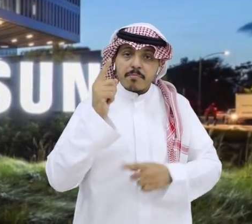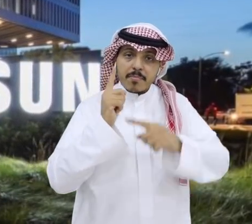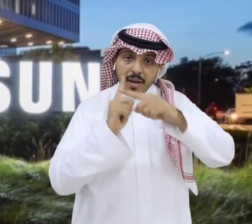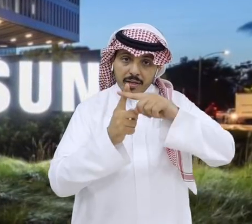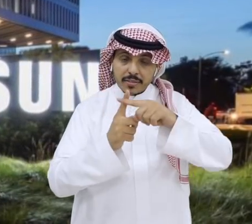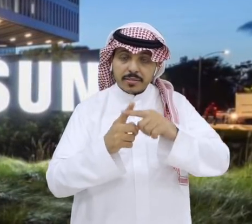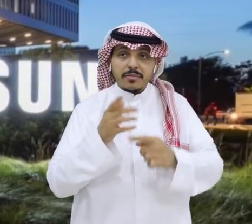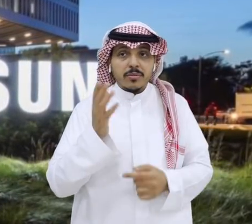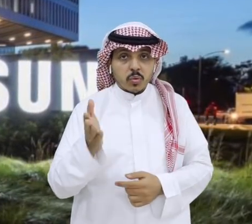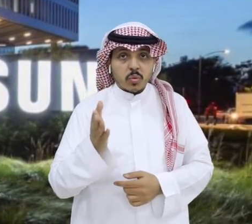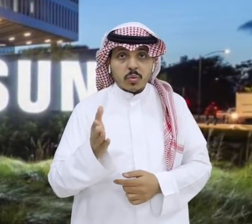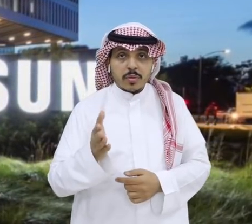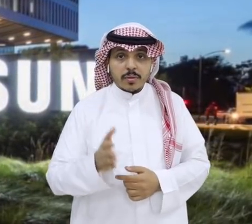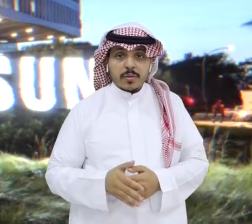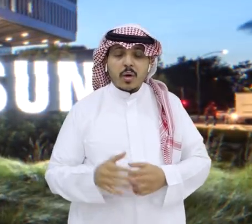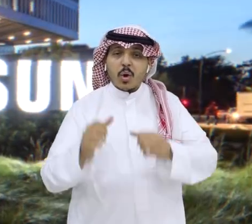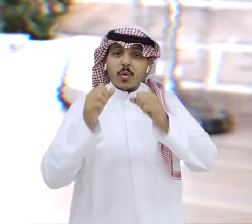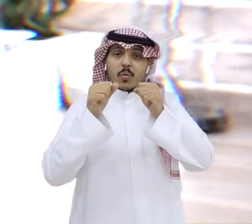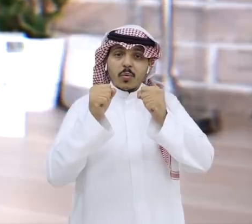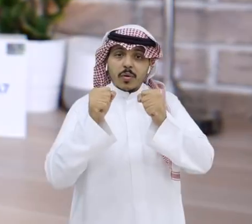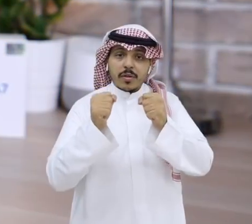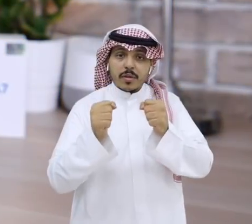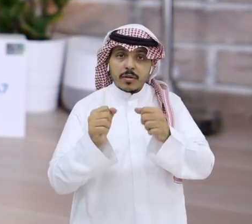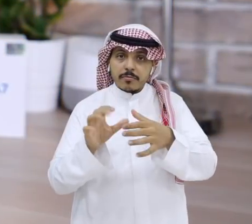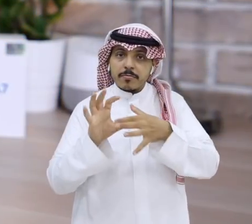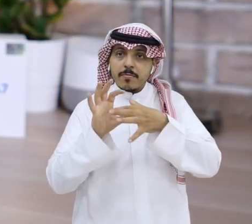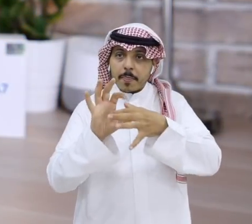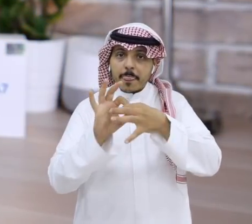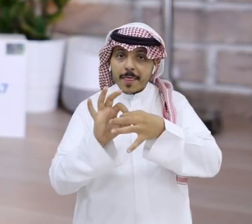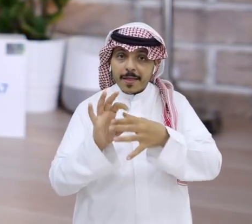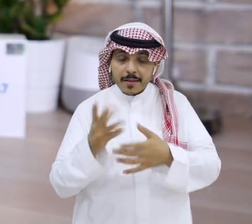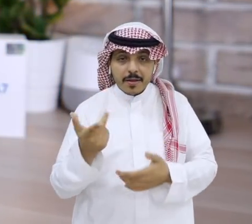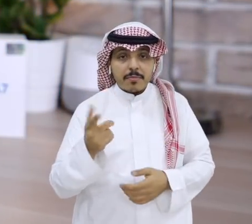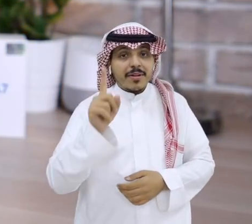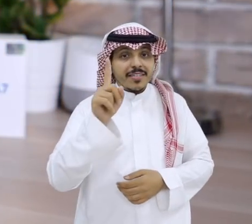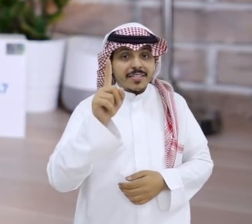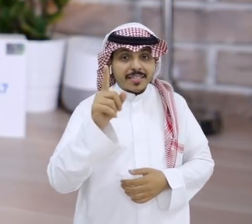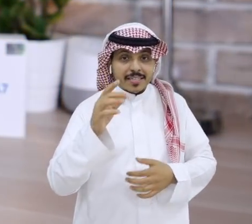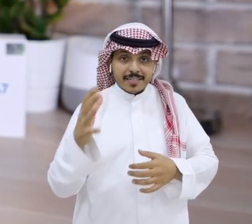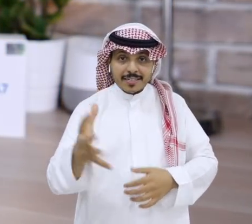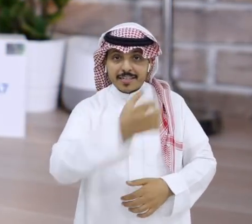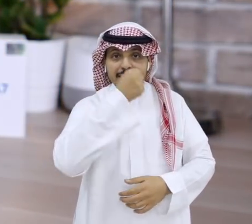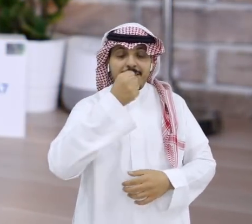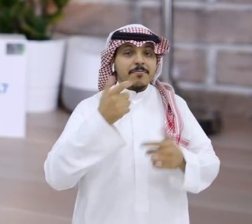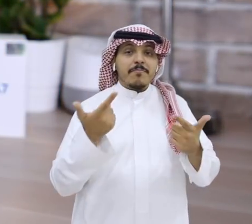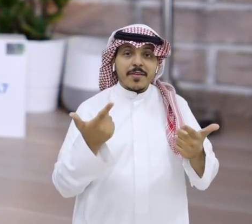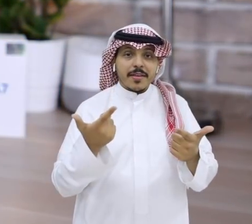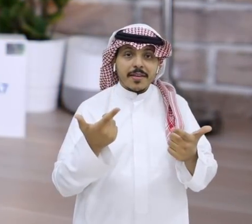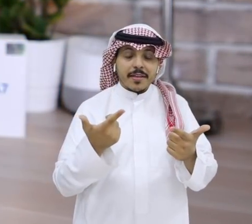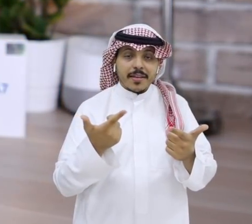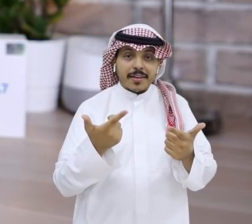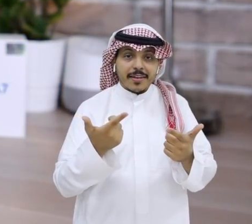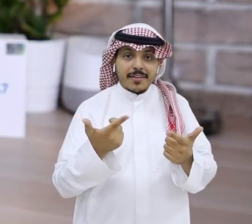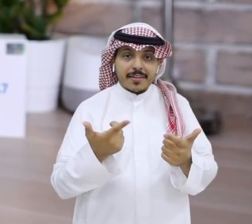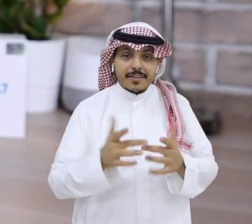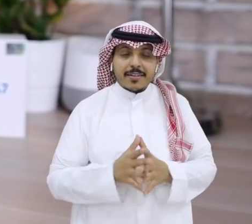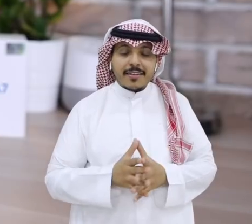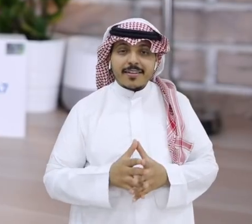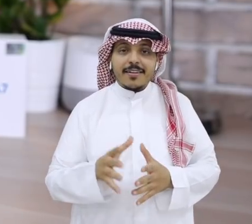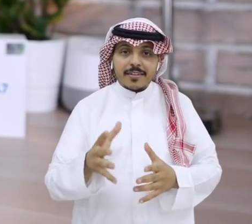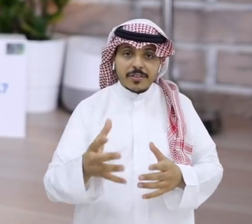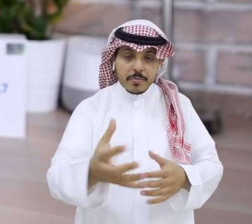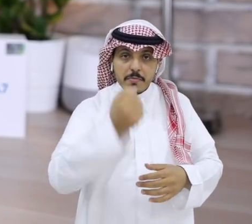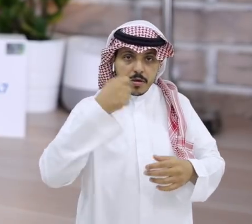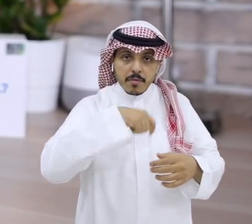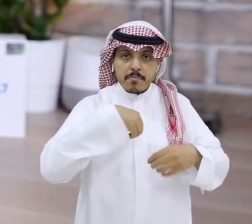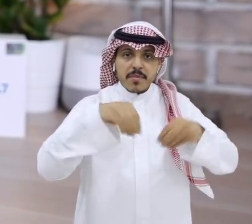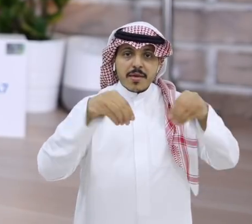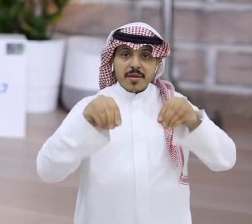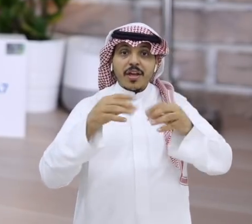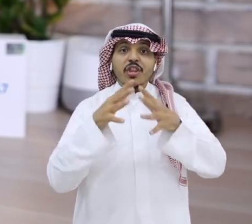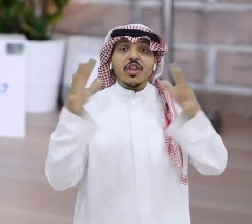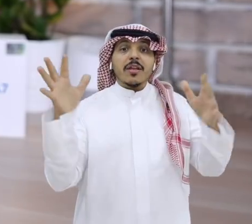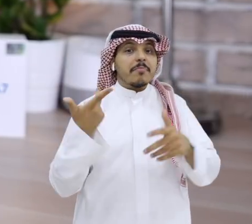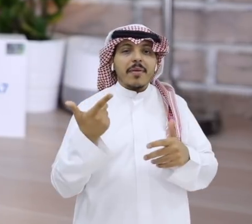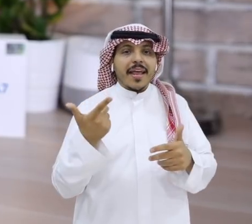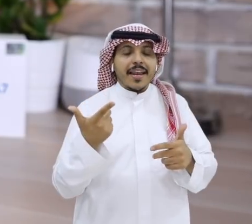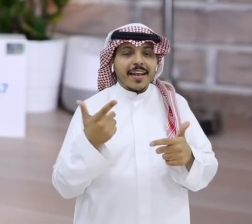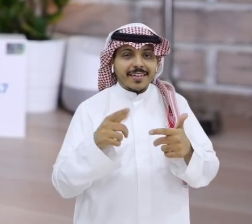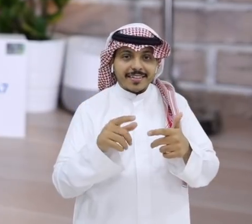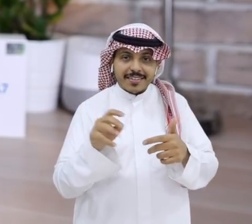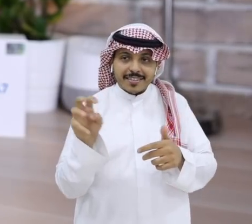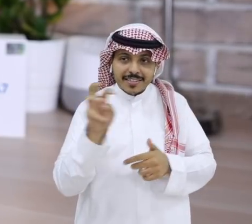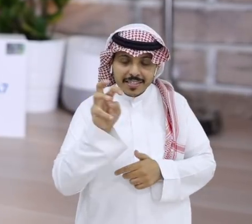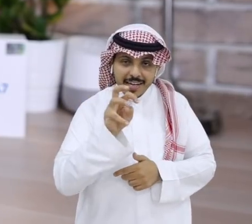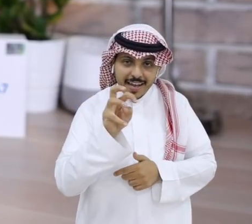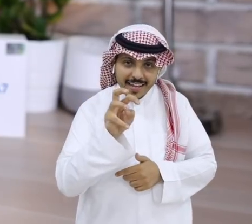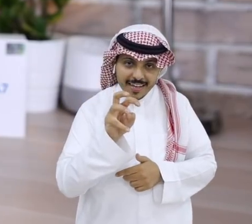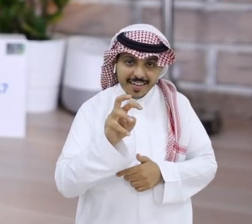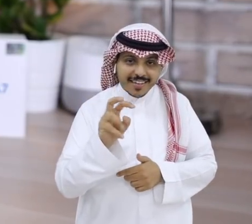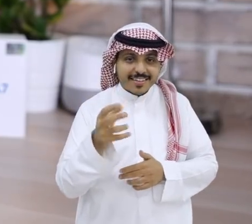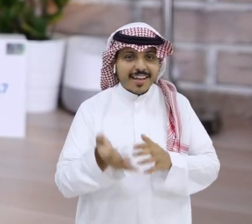Phones by Samsung this year were really powerful and promising, but who won this year in most phones sold this year?